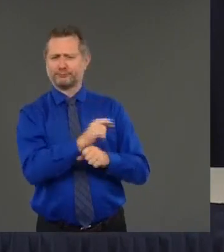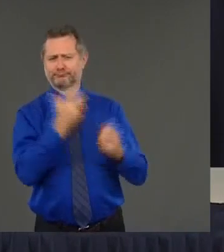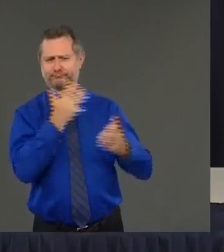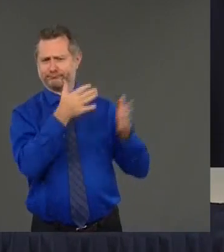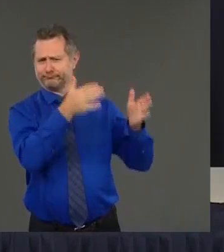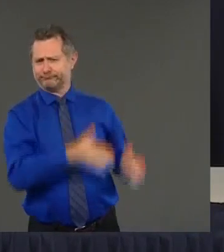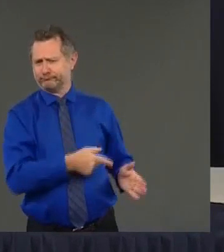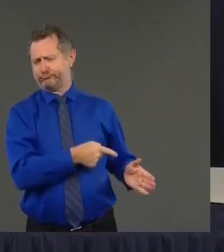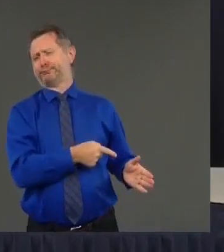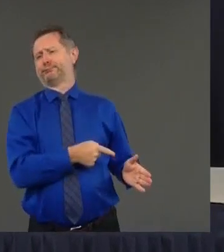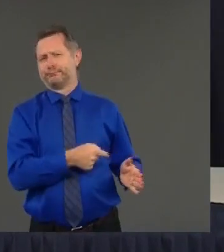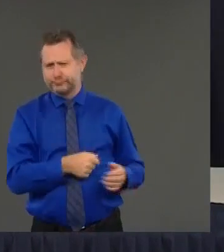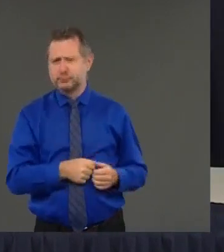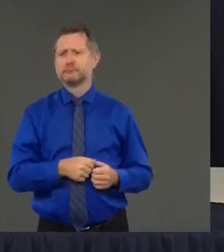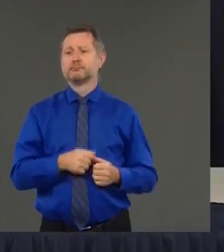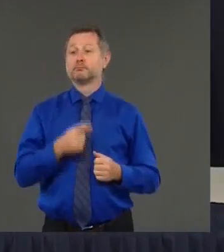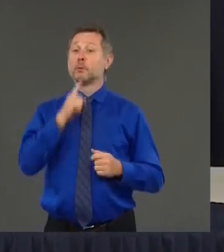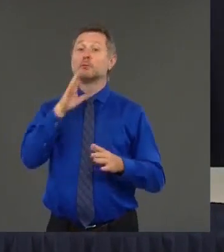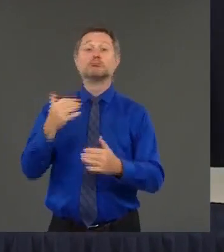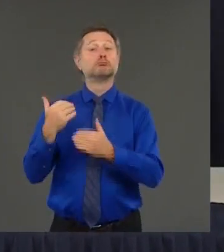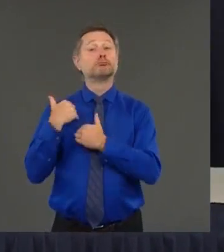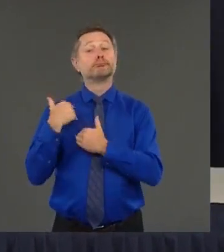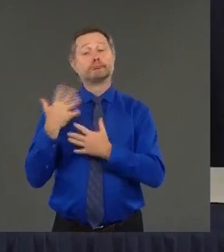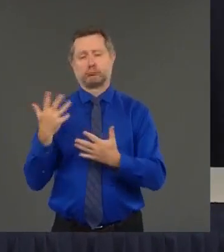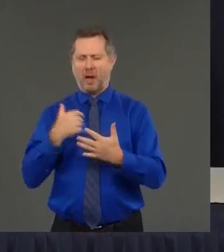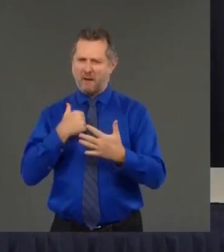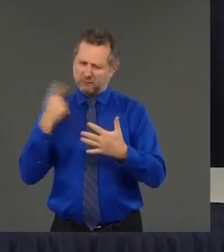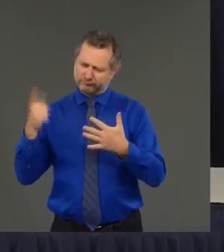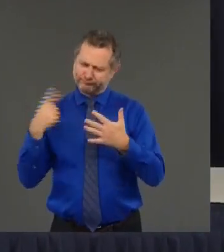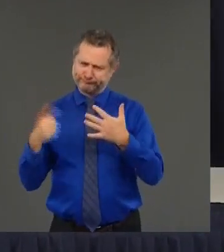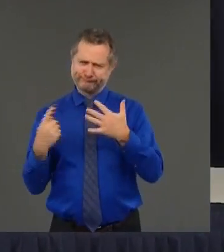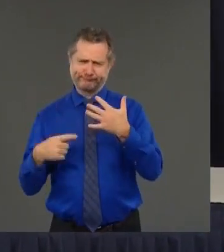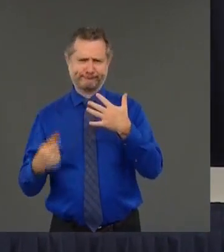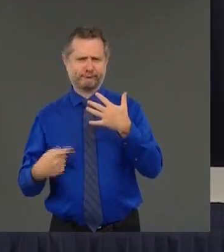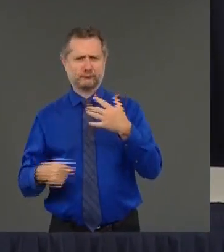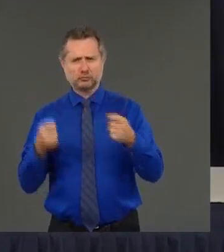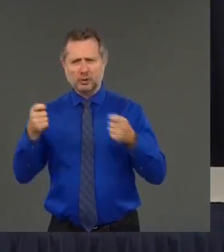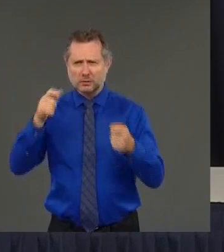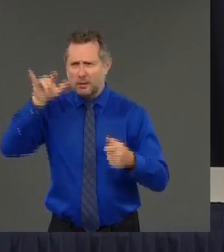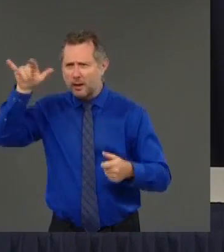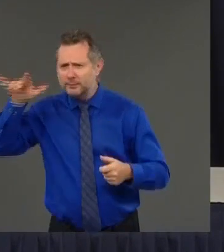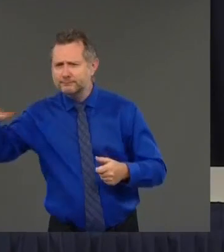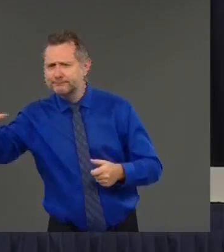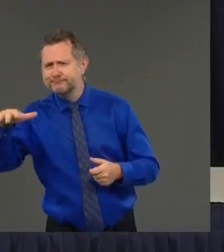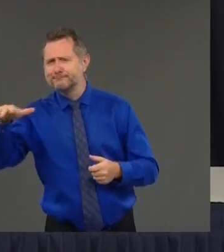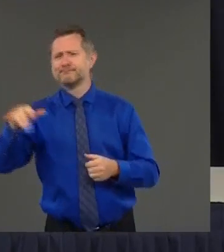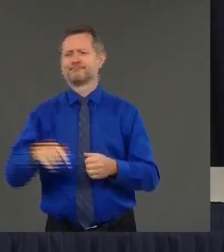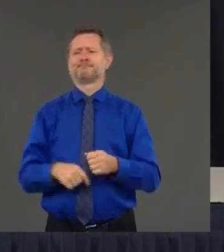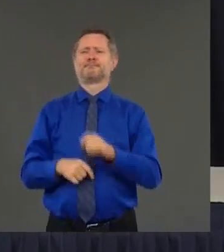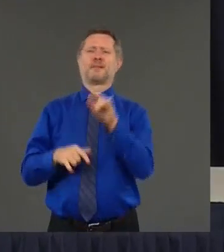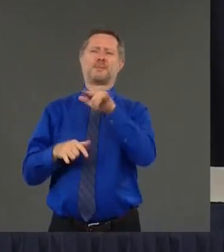AND NEW JERSEY PORT AUTHORITY, WHO HAS BEEN DOING AN EXTRAORDINARY JOB.